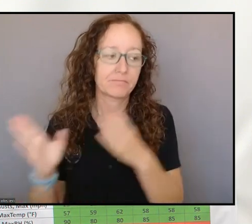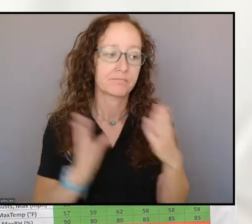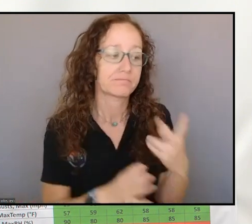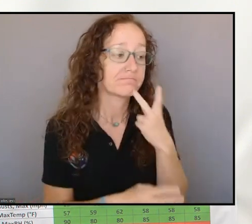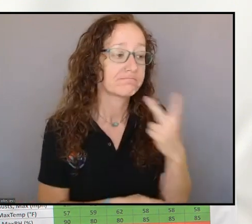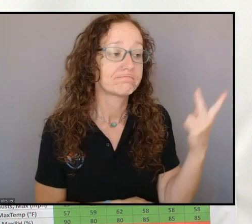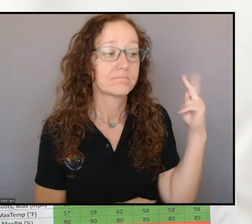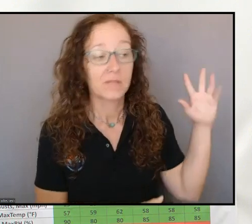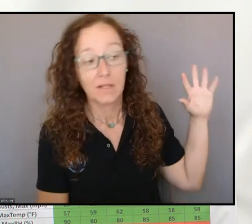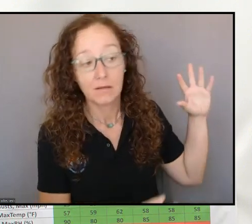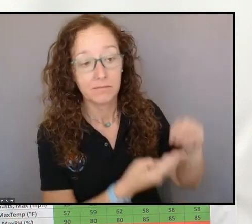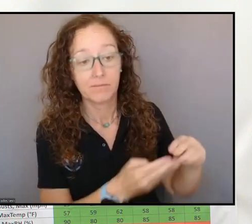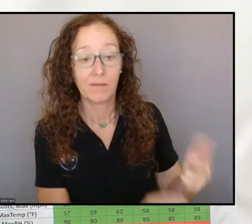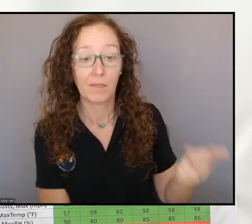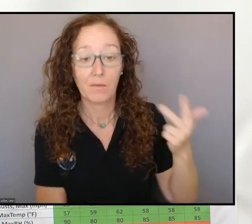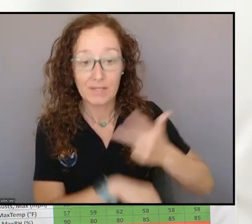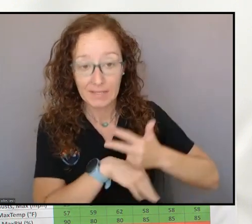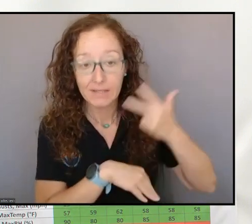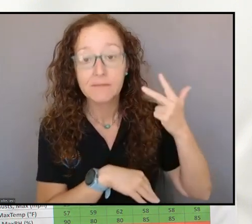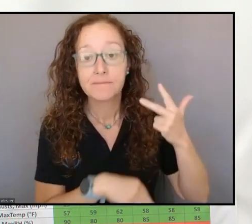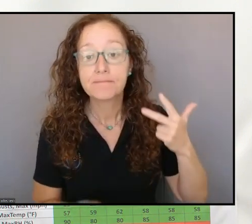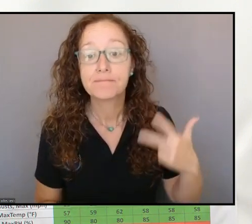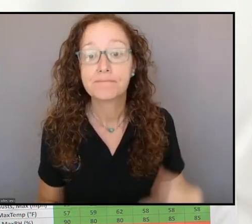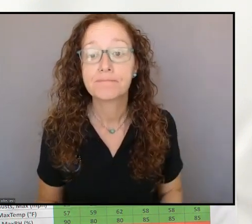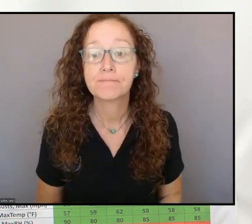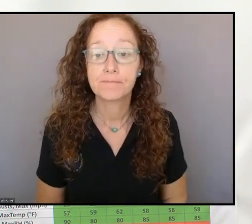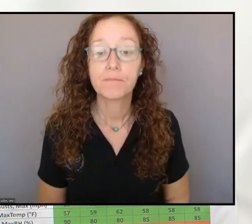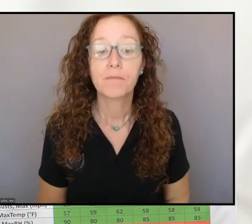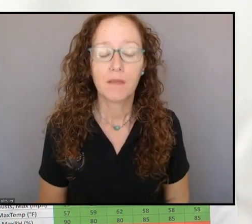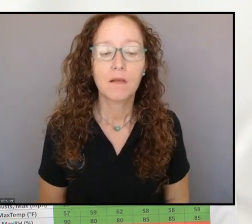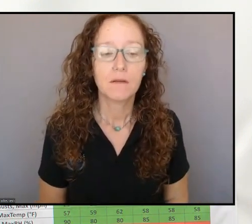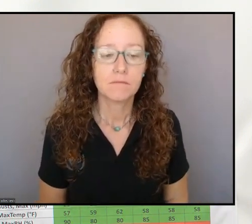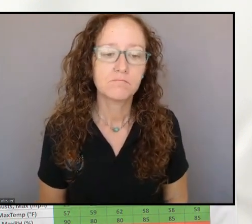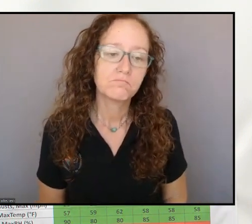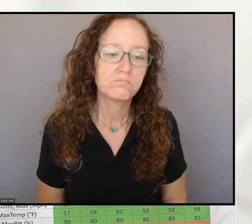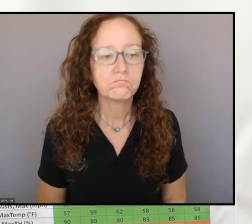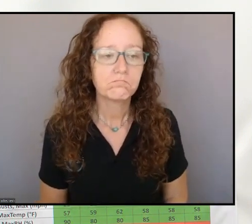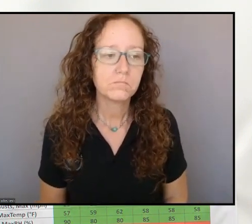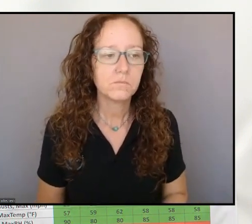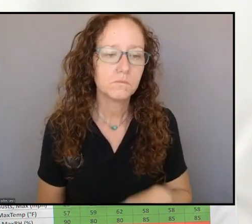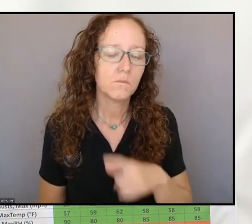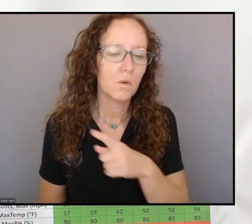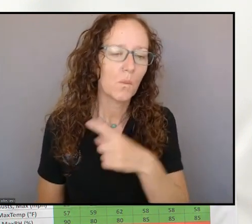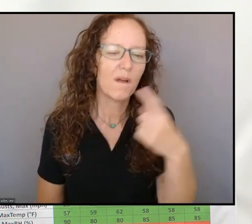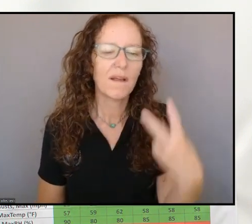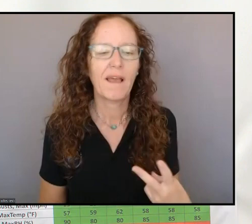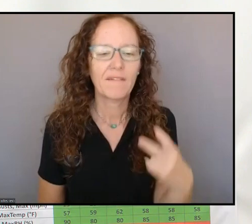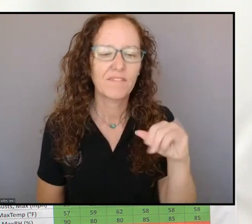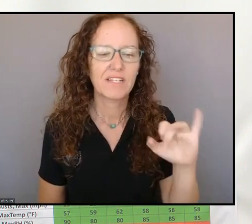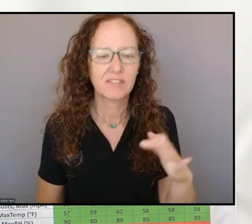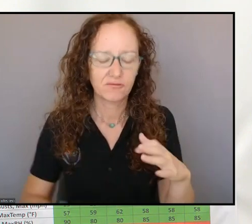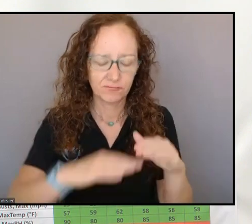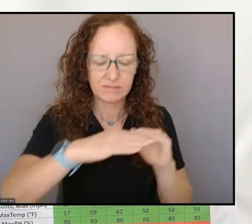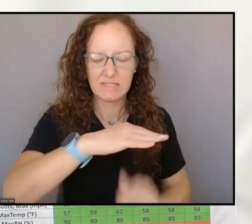generally, down to about an inch and a half in the south/ southeastern of the fire, kind of the northeastern side of the